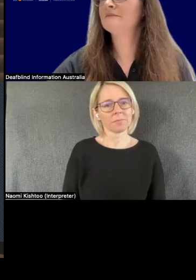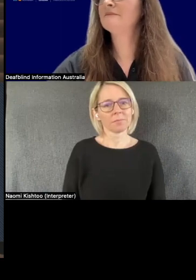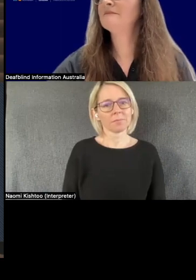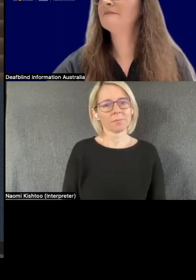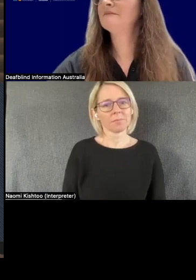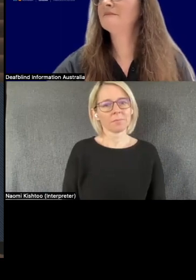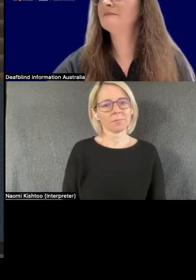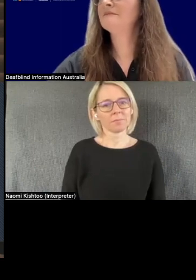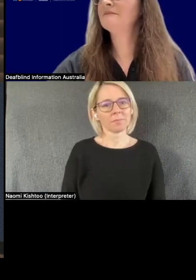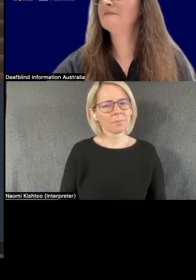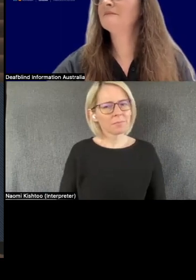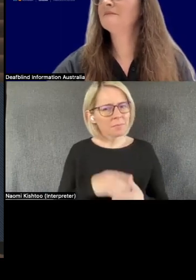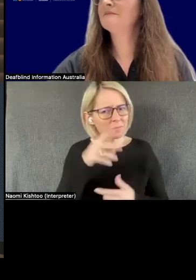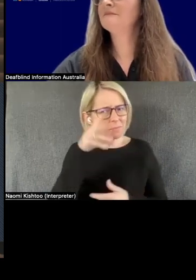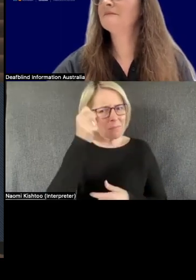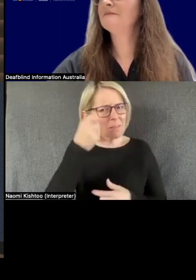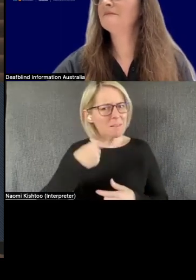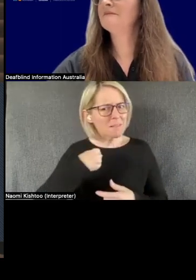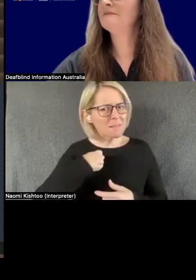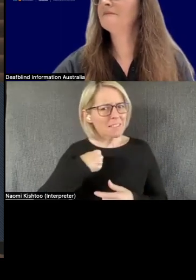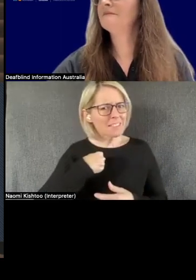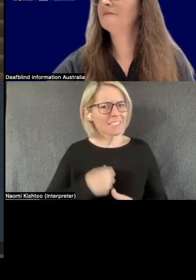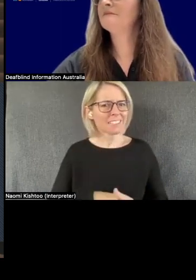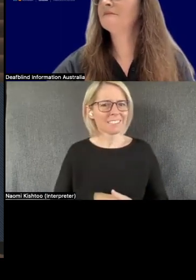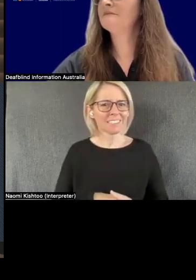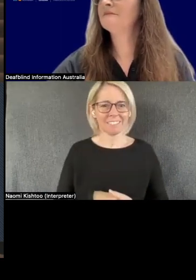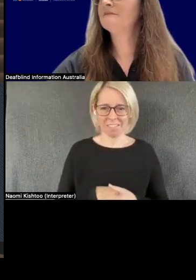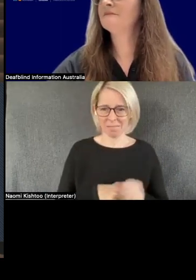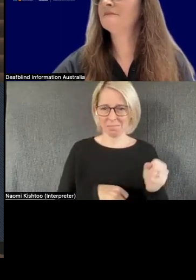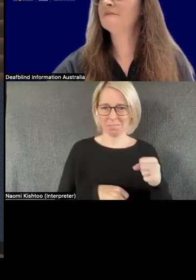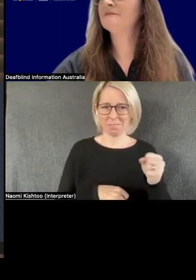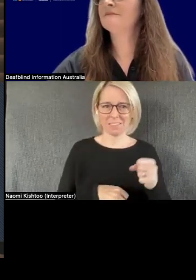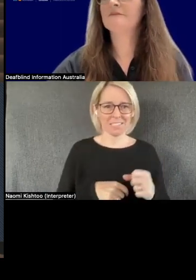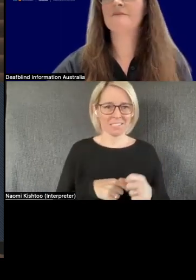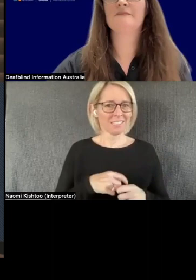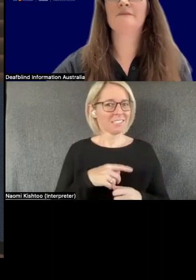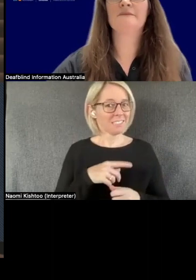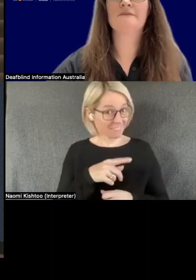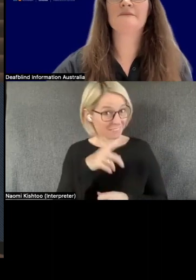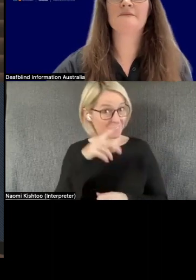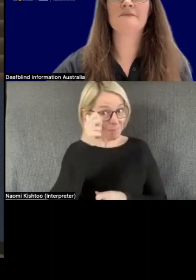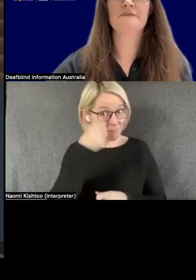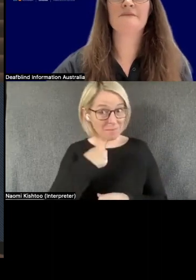Yes? Really? That’s good. It’s been so long.